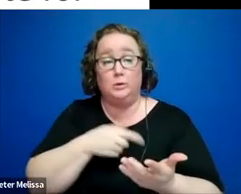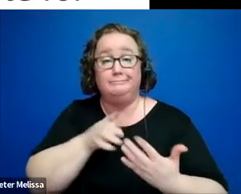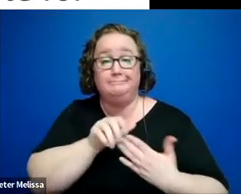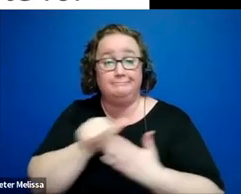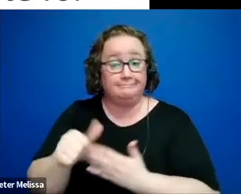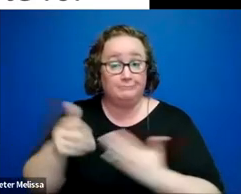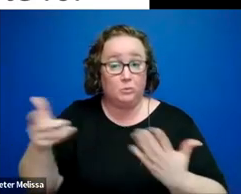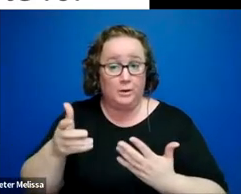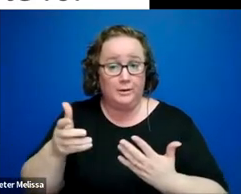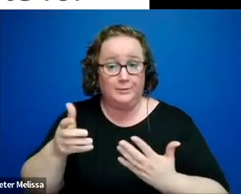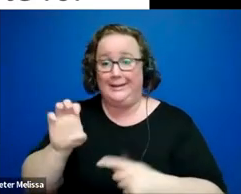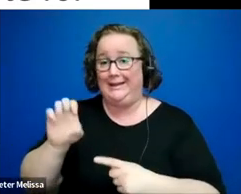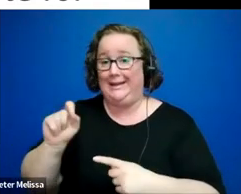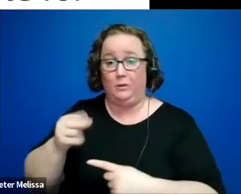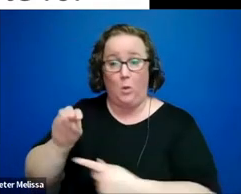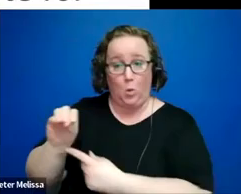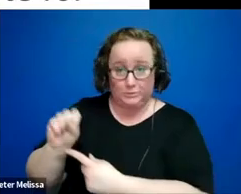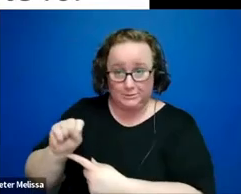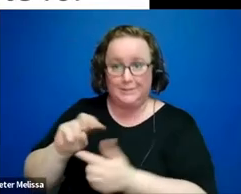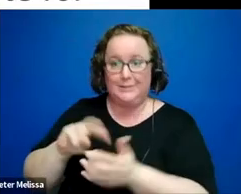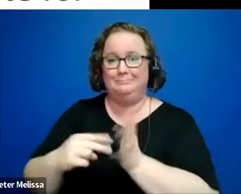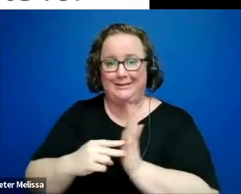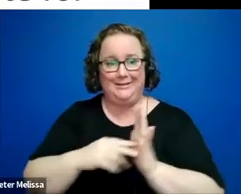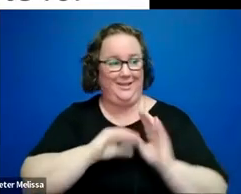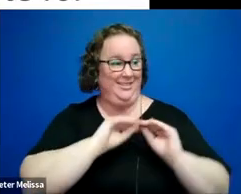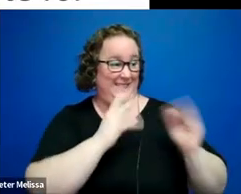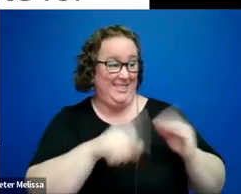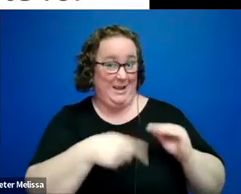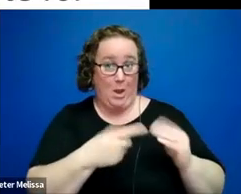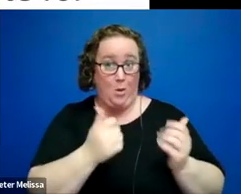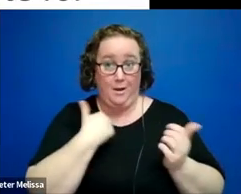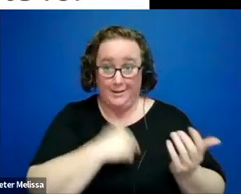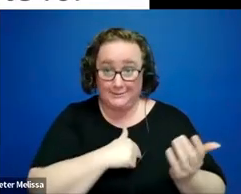ethos Nothing About Us Without Us. We conduct trainings,